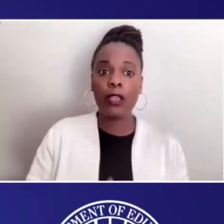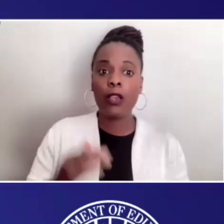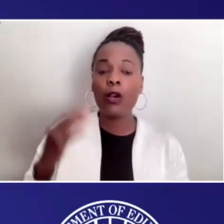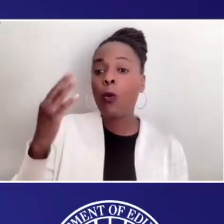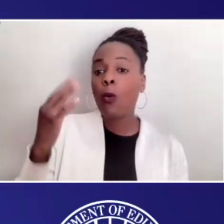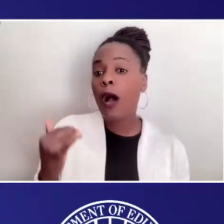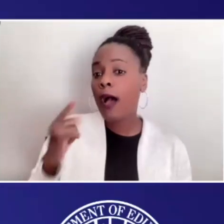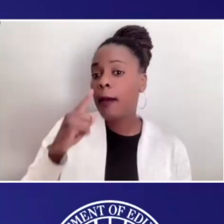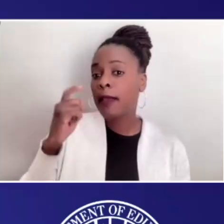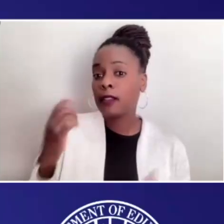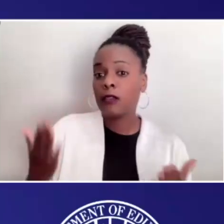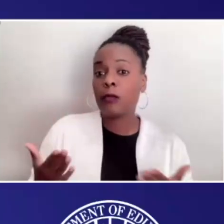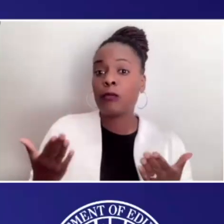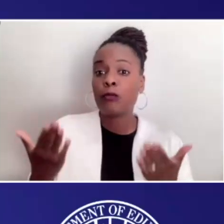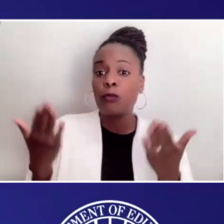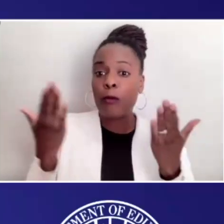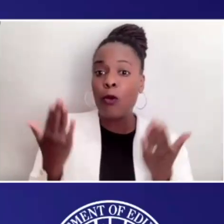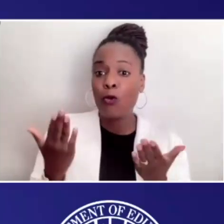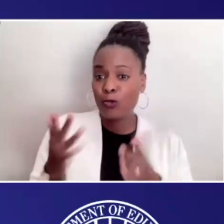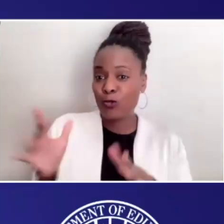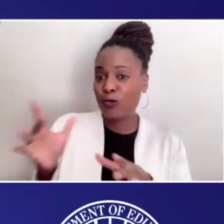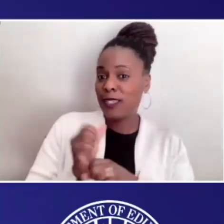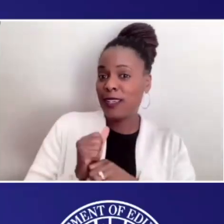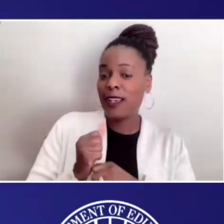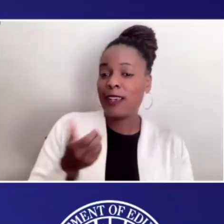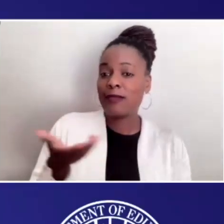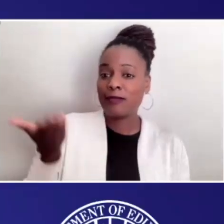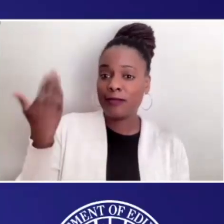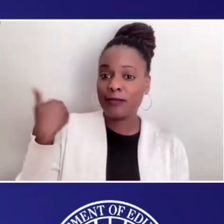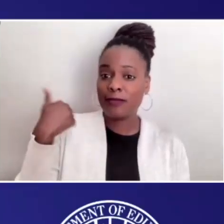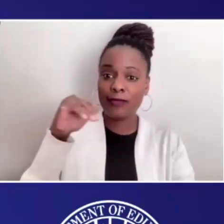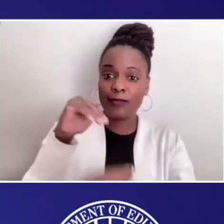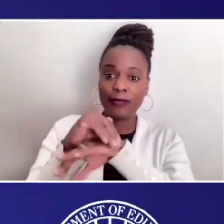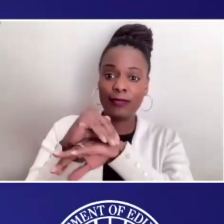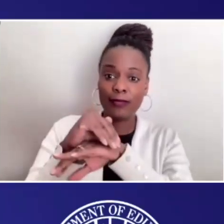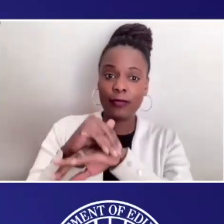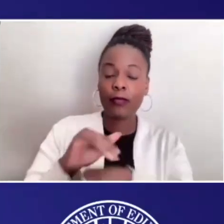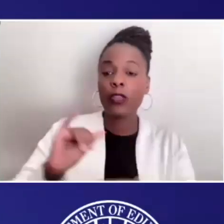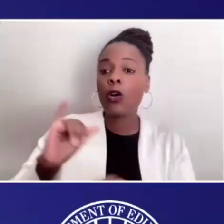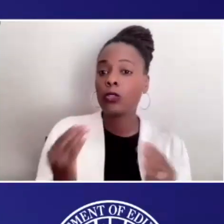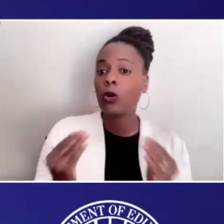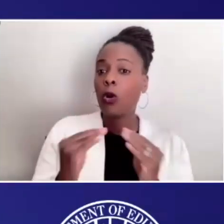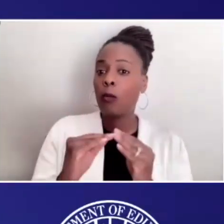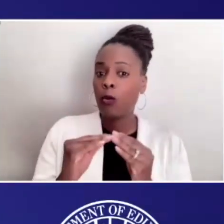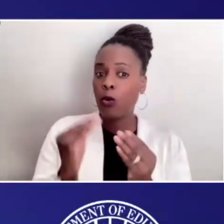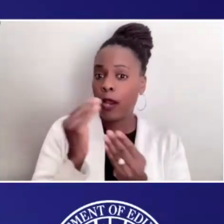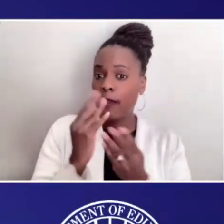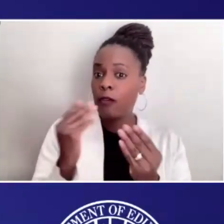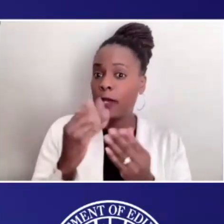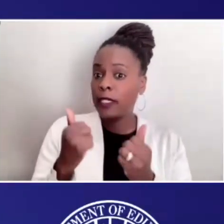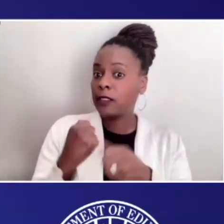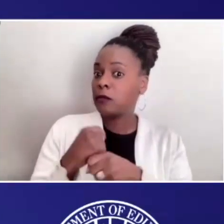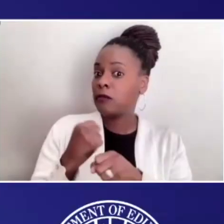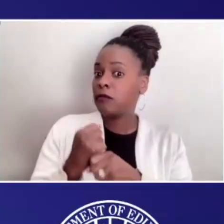that we received last evening, and additional information. It caused our Undersecretary to come back